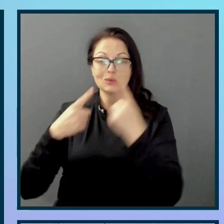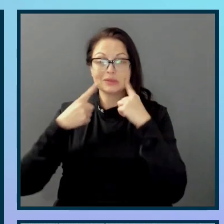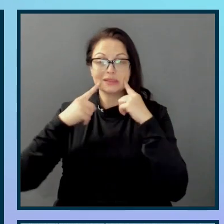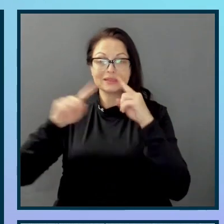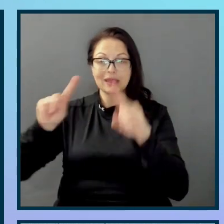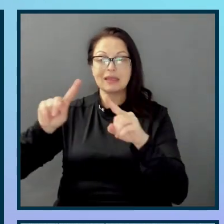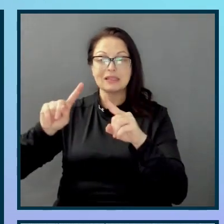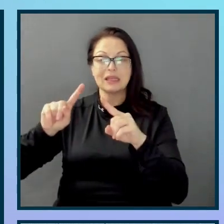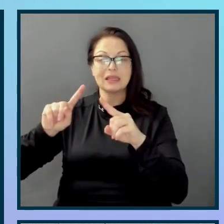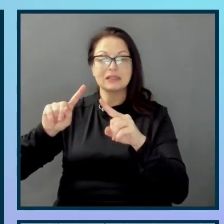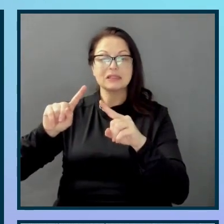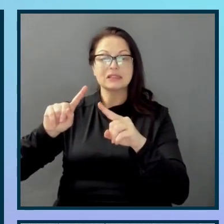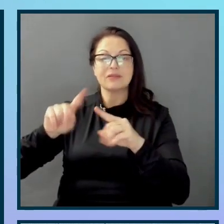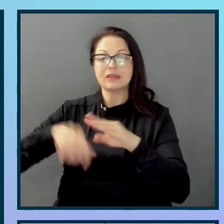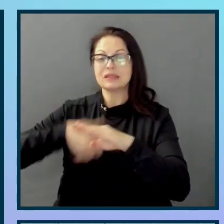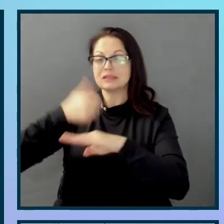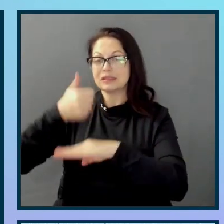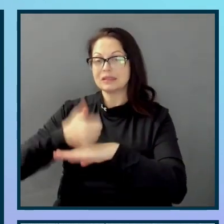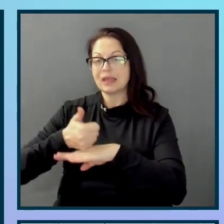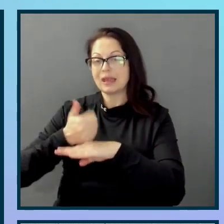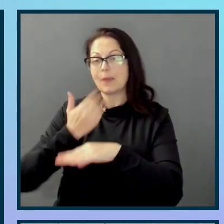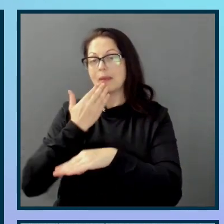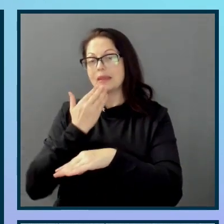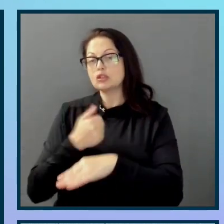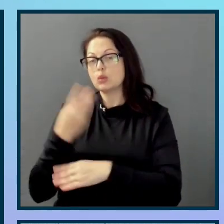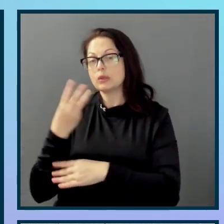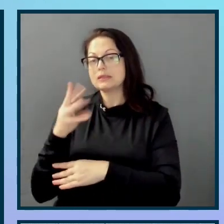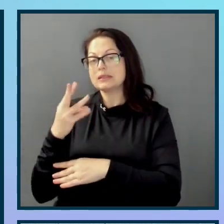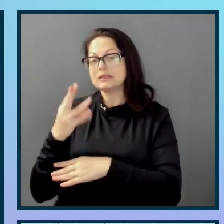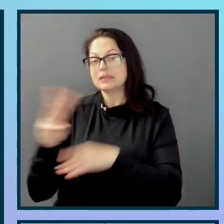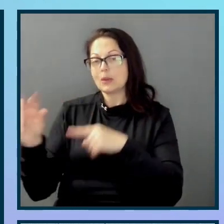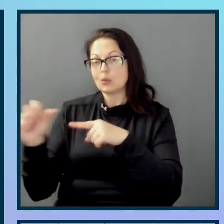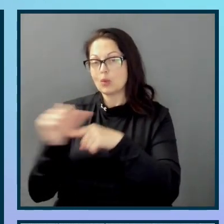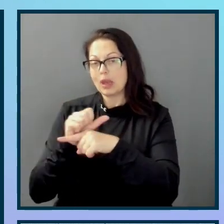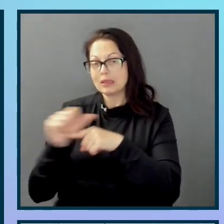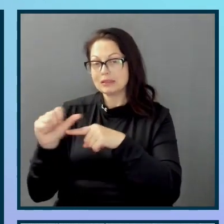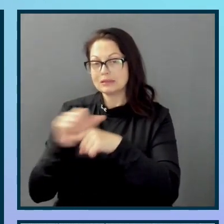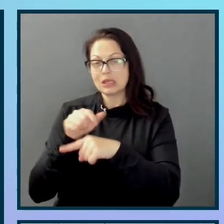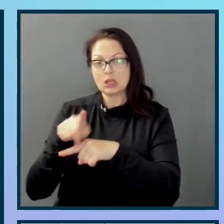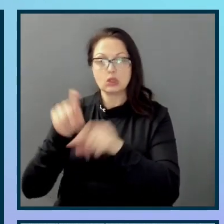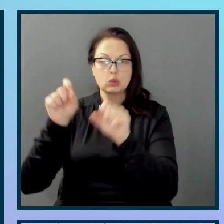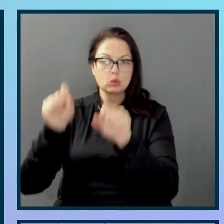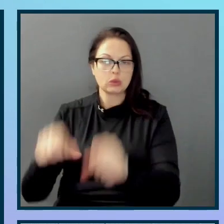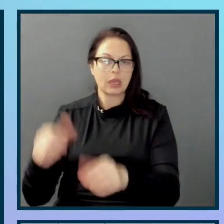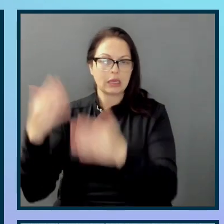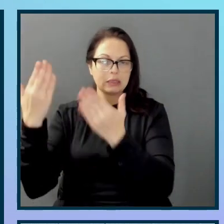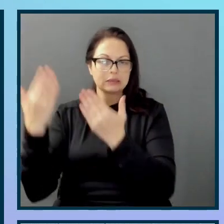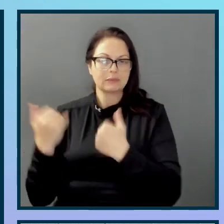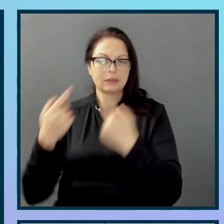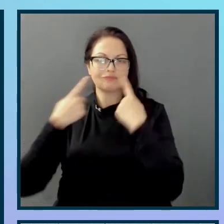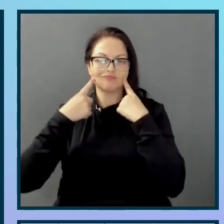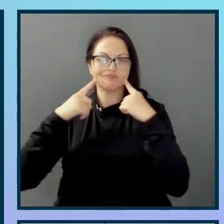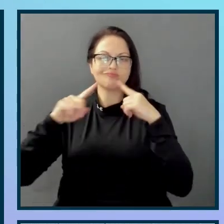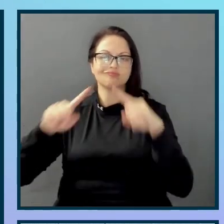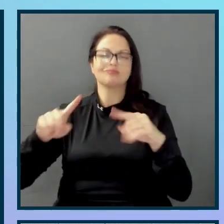the suite sixteen practices we talked about, you can expect to achieve high velocity accessibility outcomes.